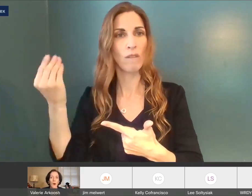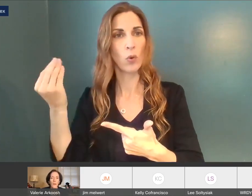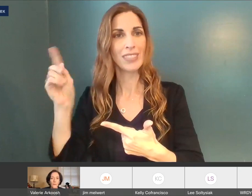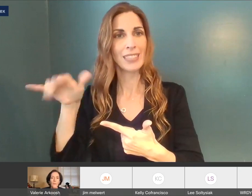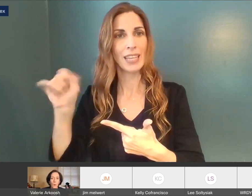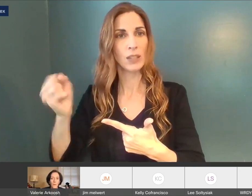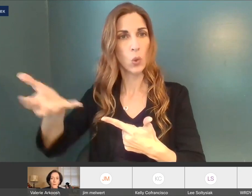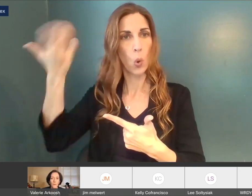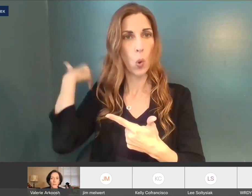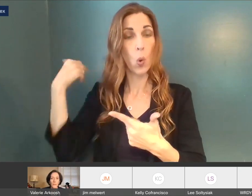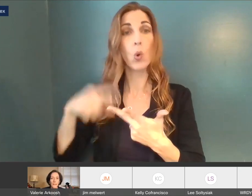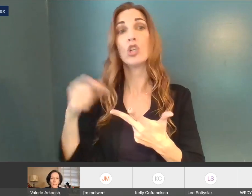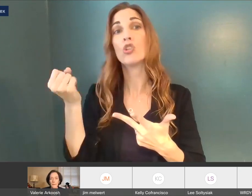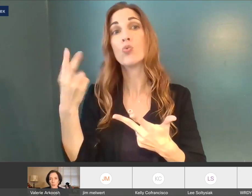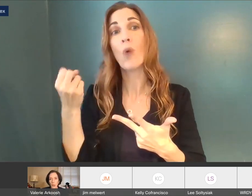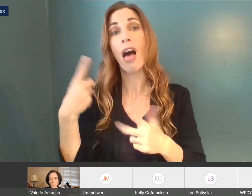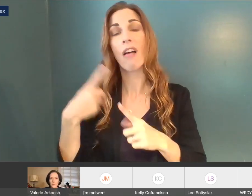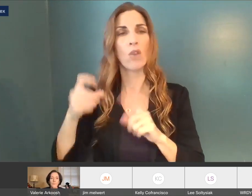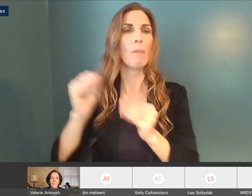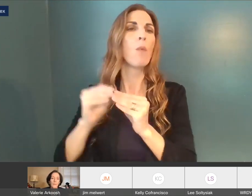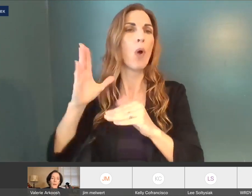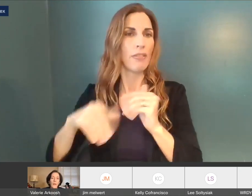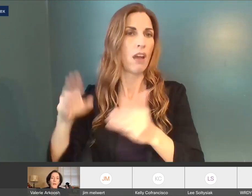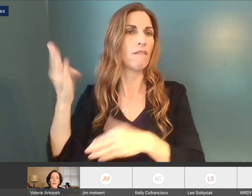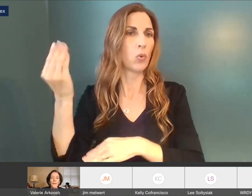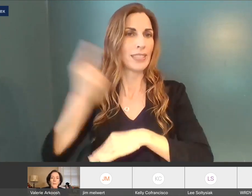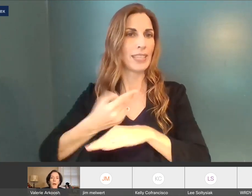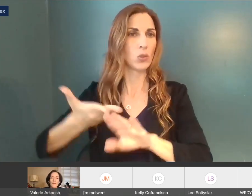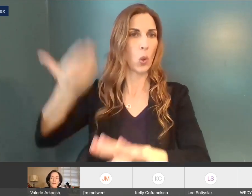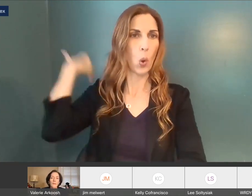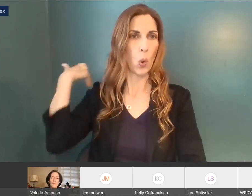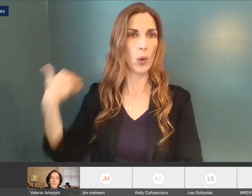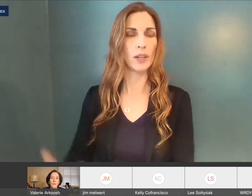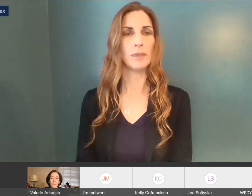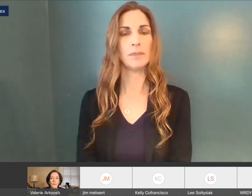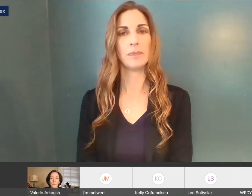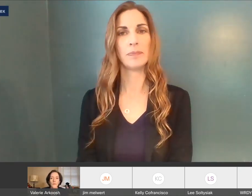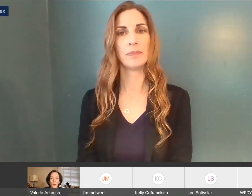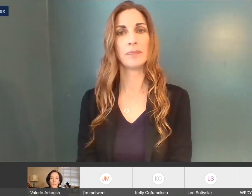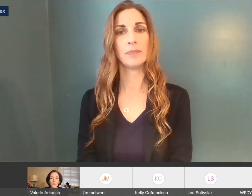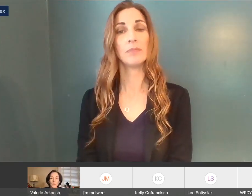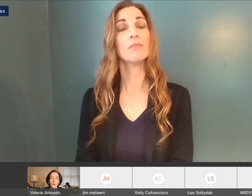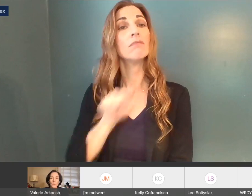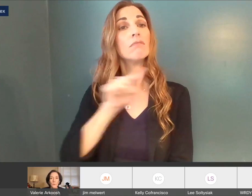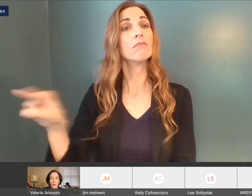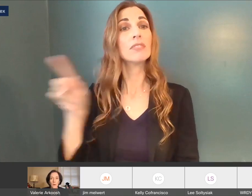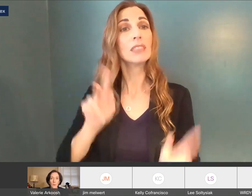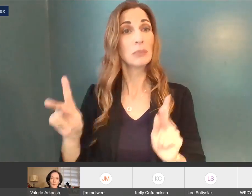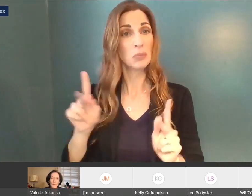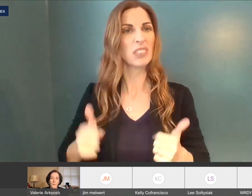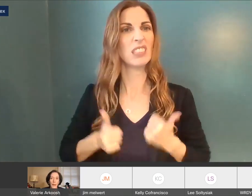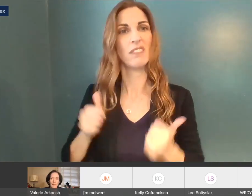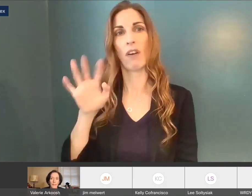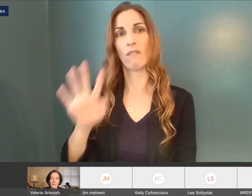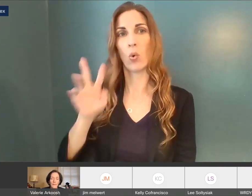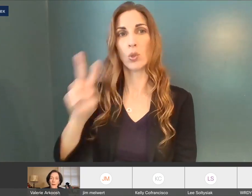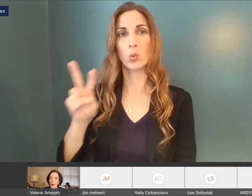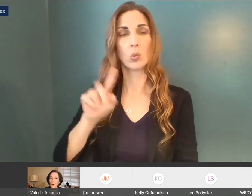are from more than 14 days ago. These positive individuals are from 42 of our municipalities.